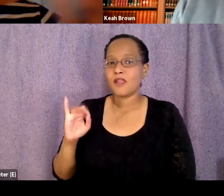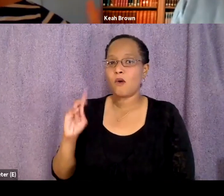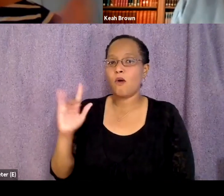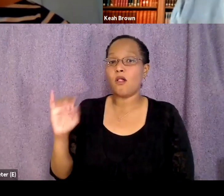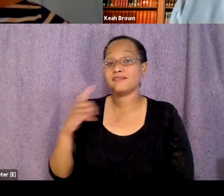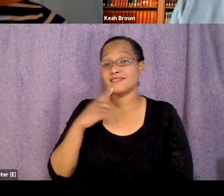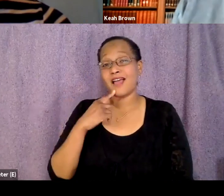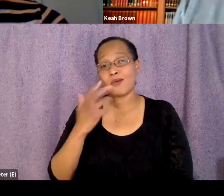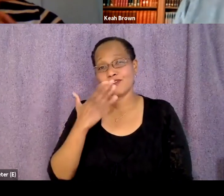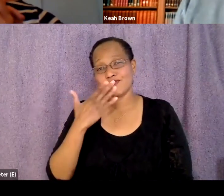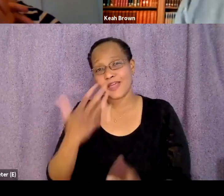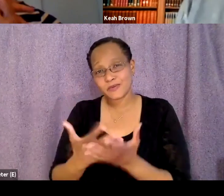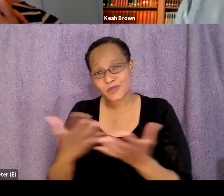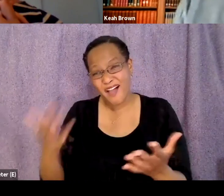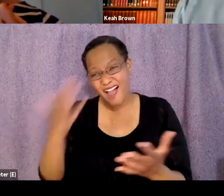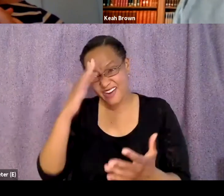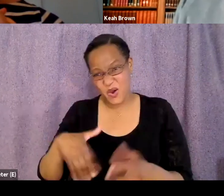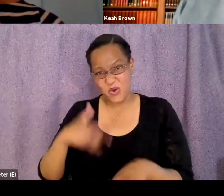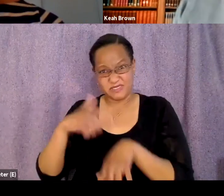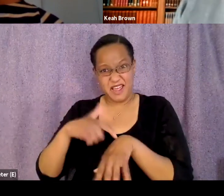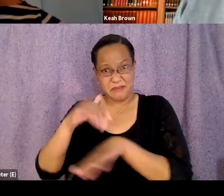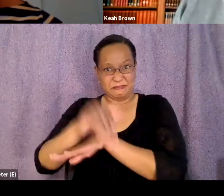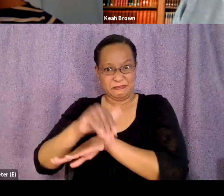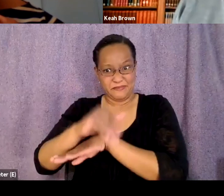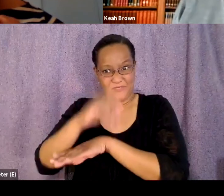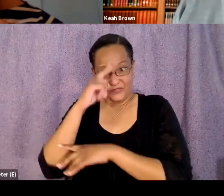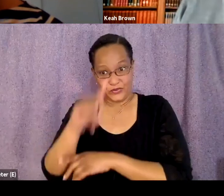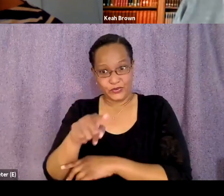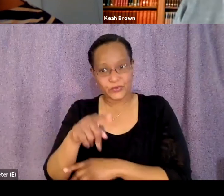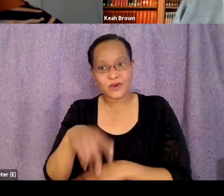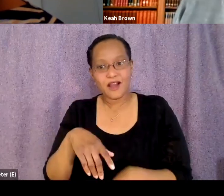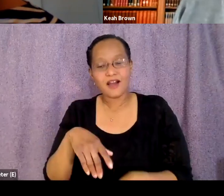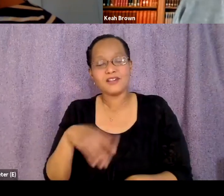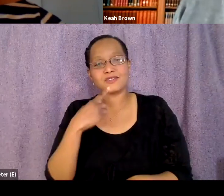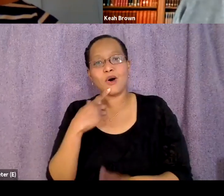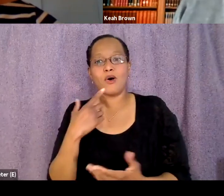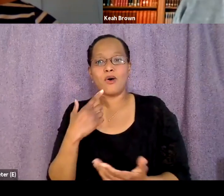it's evening for you, but evening with us these last 90 Minutes have been just so awesome